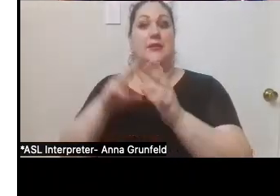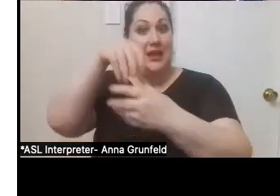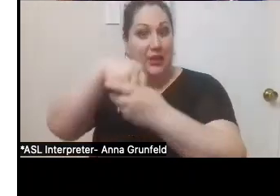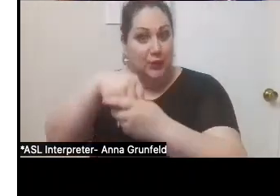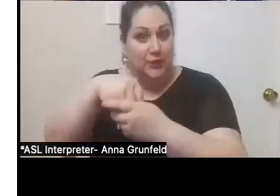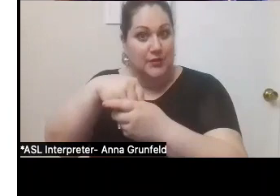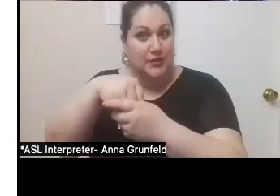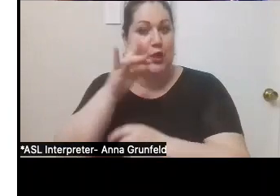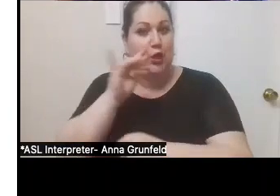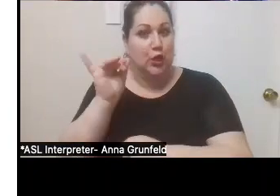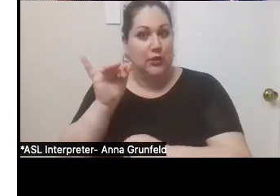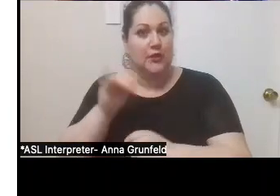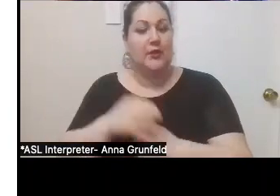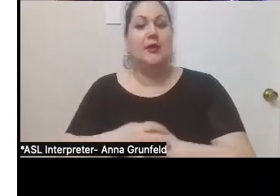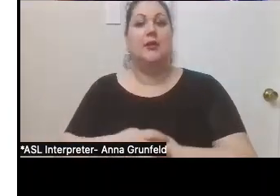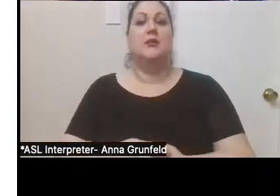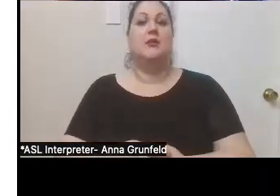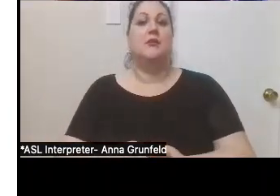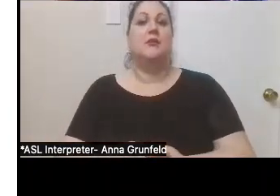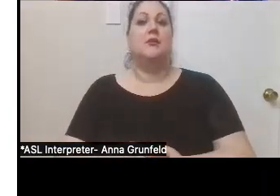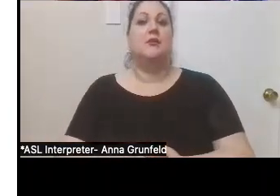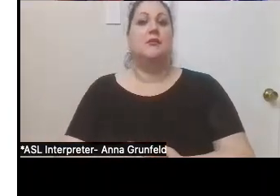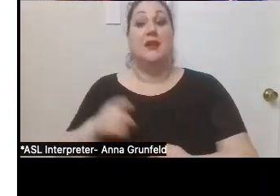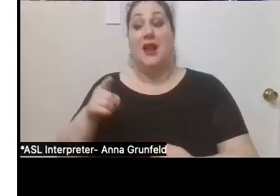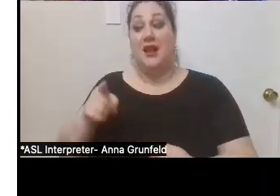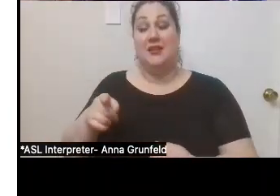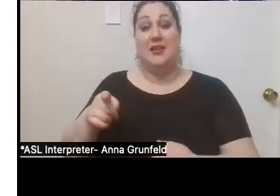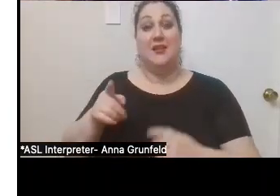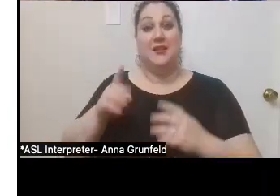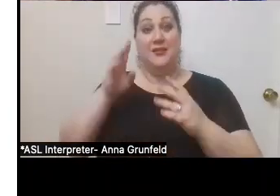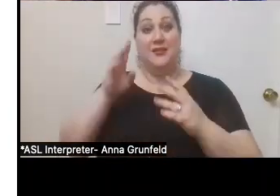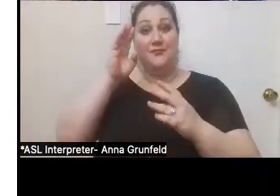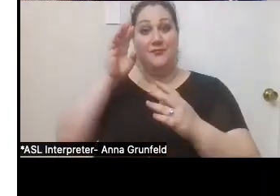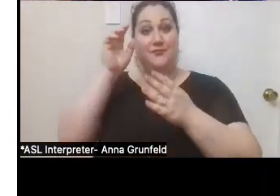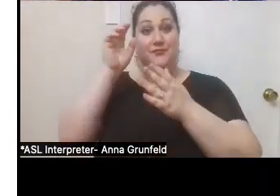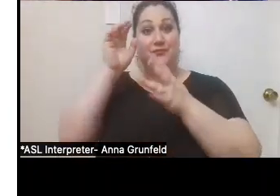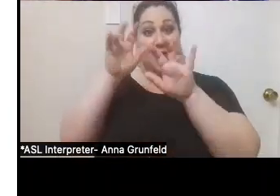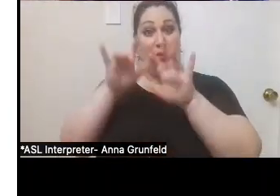made a separate document which I don't think is completed yet but